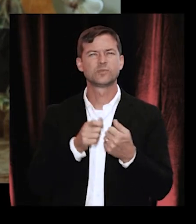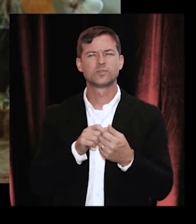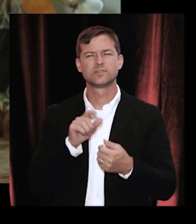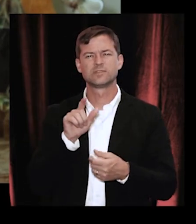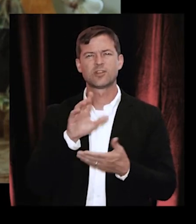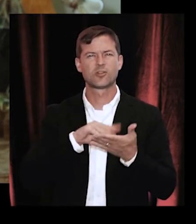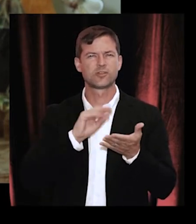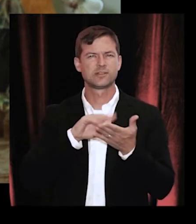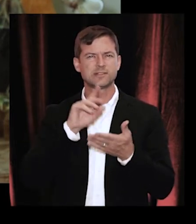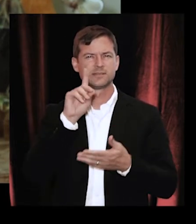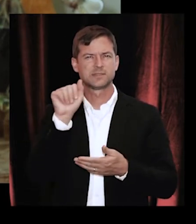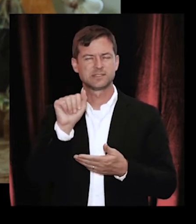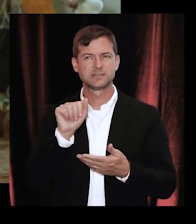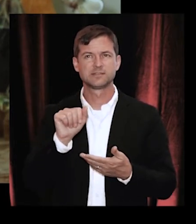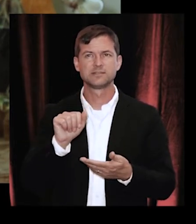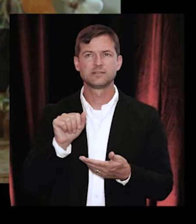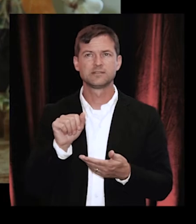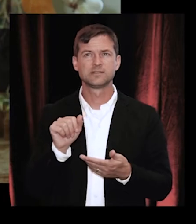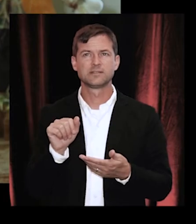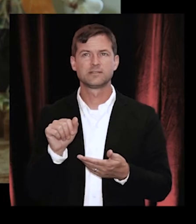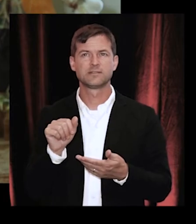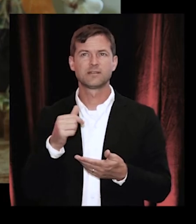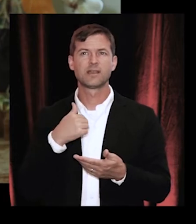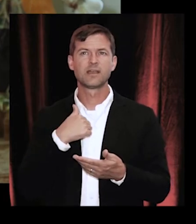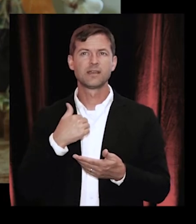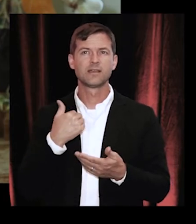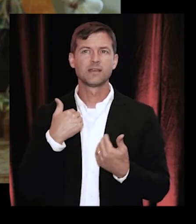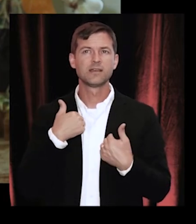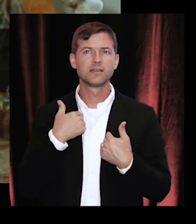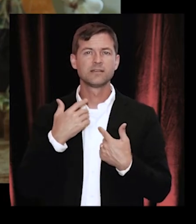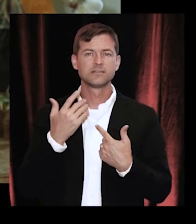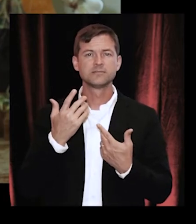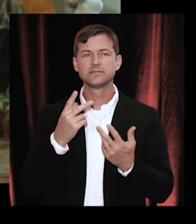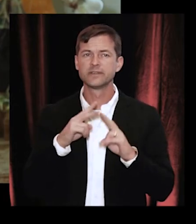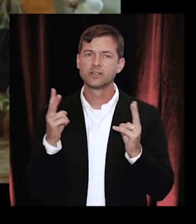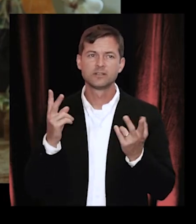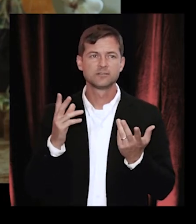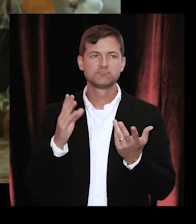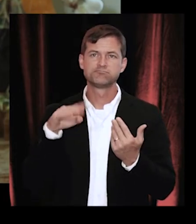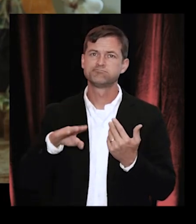I have really had some ups and downs, but most of all,